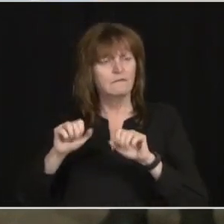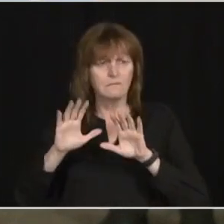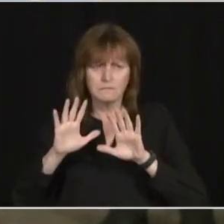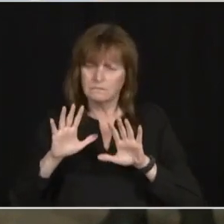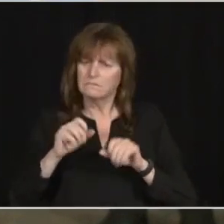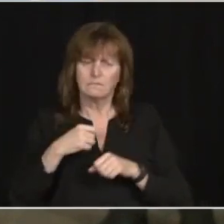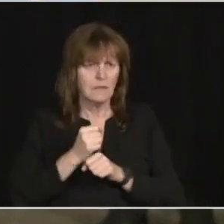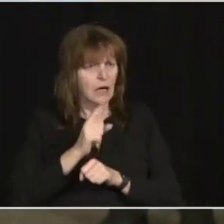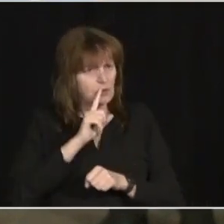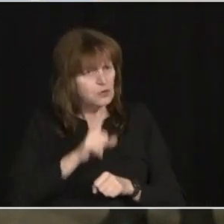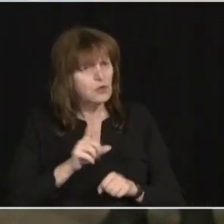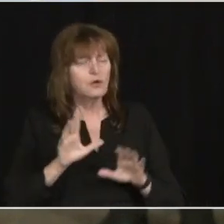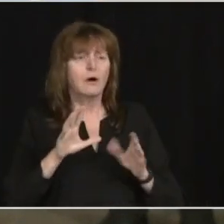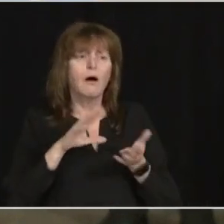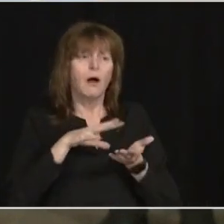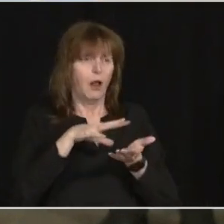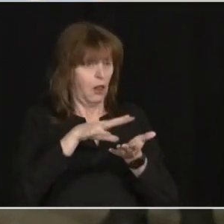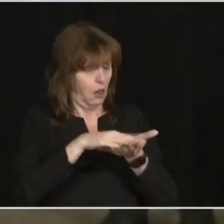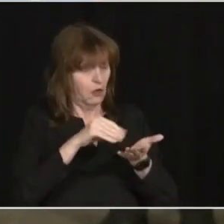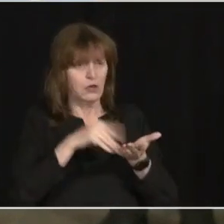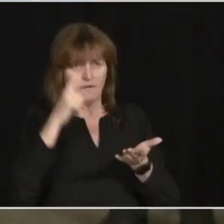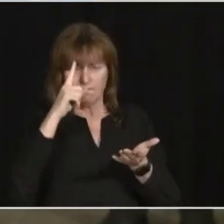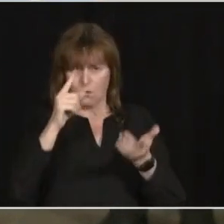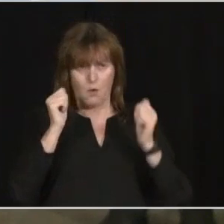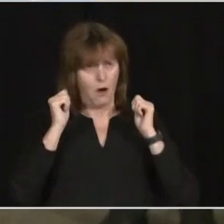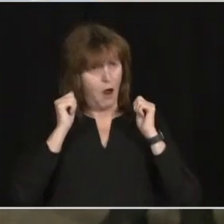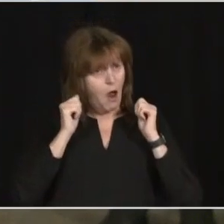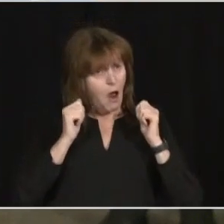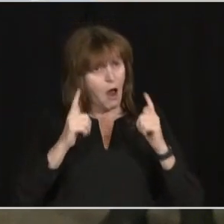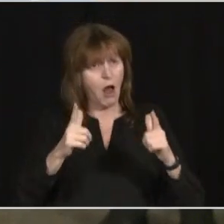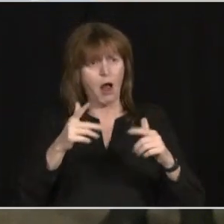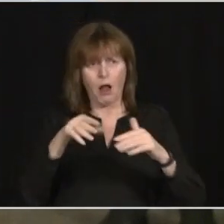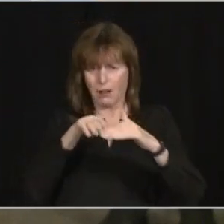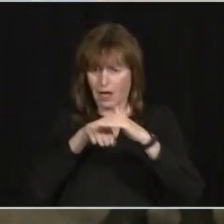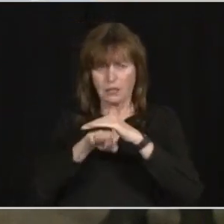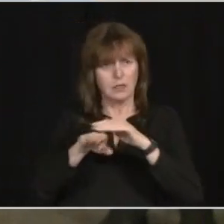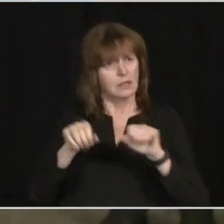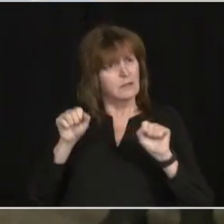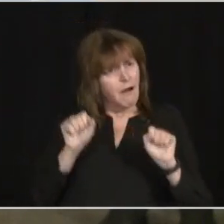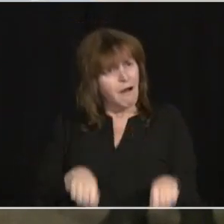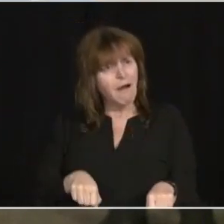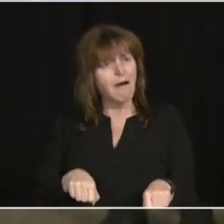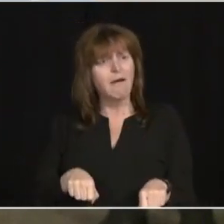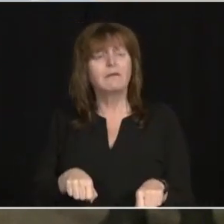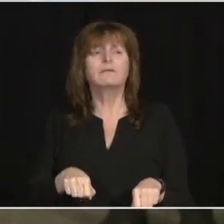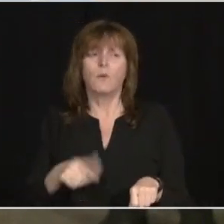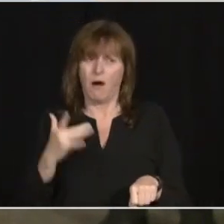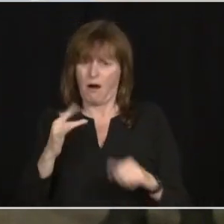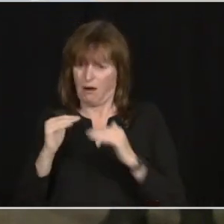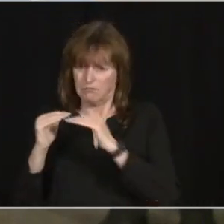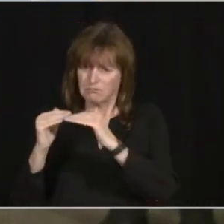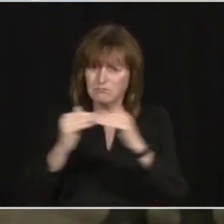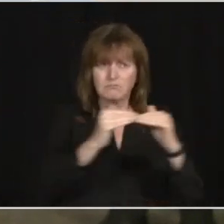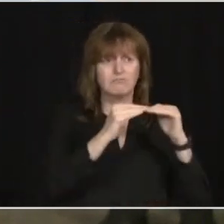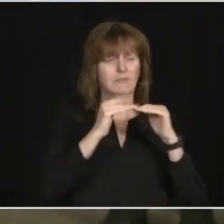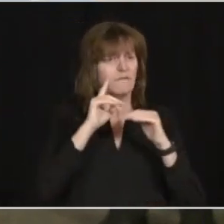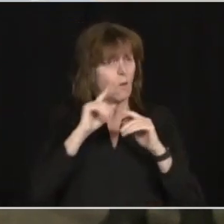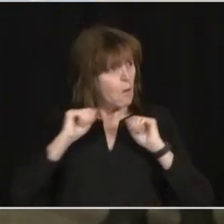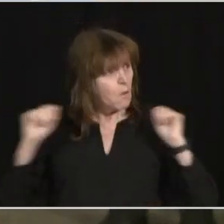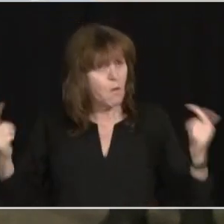accessible and engaging for our students. (Speaking French) We know COVID-19 and this